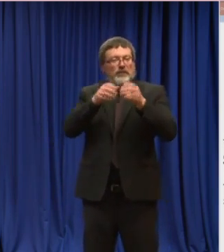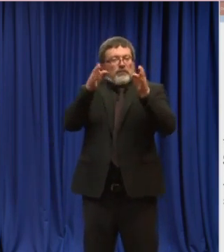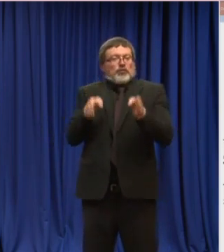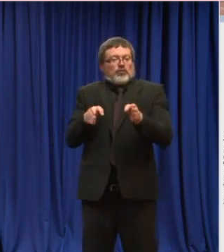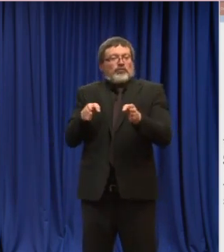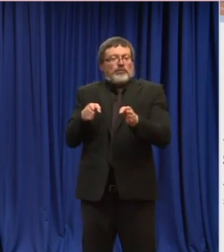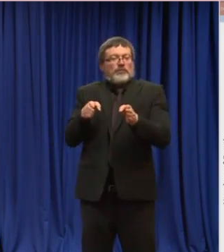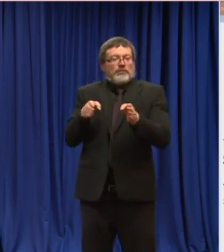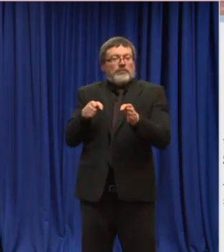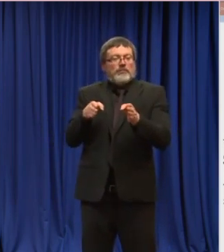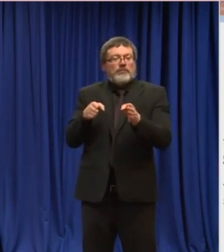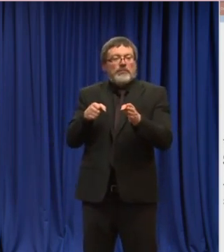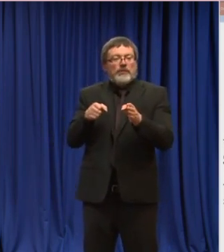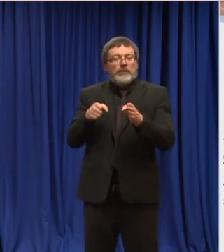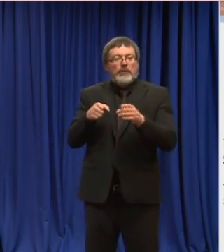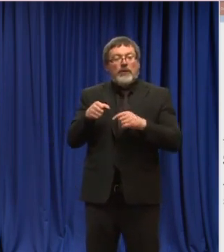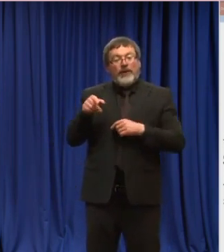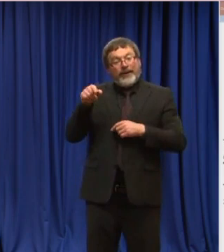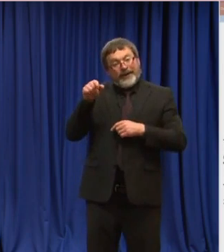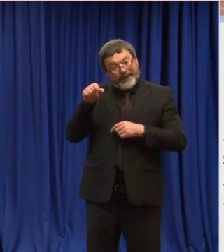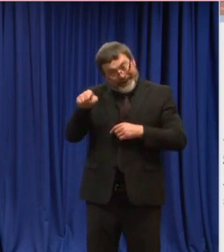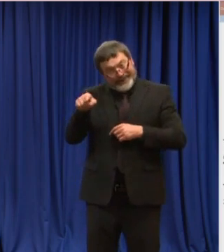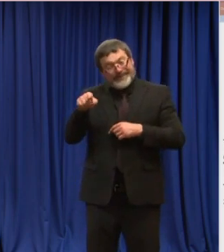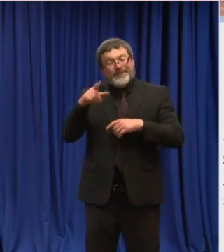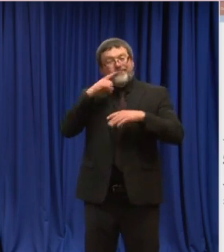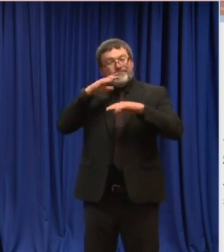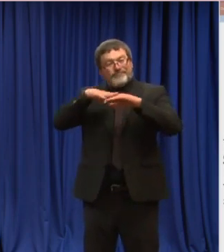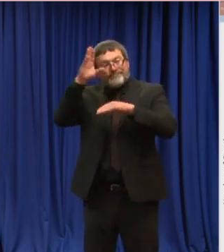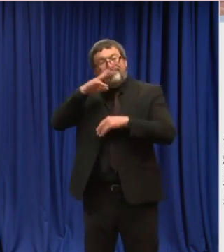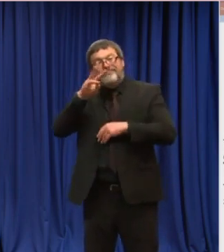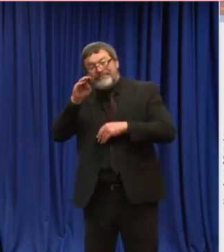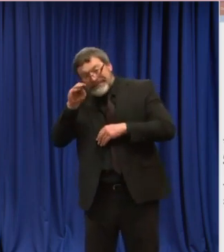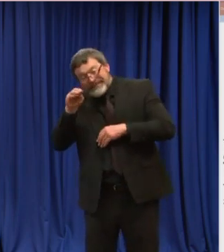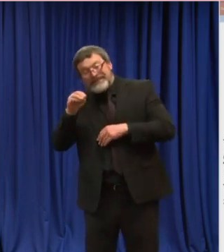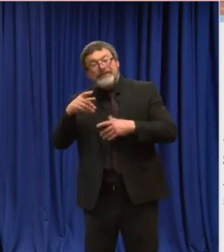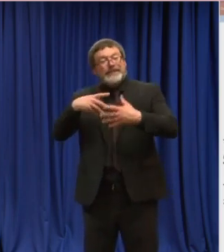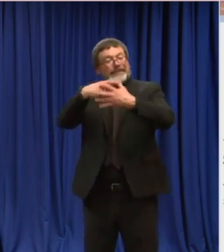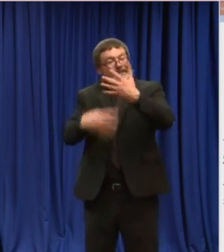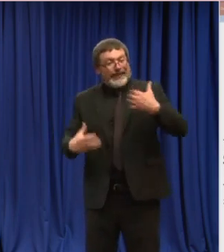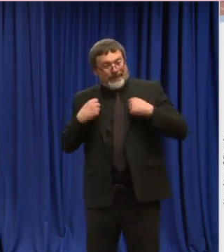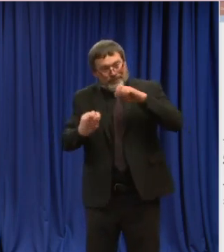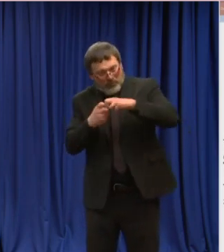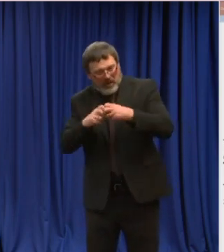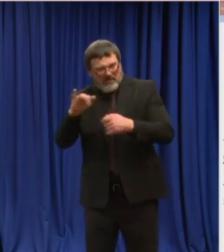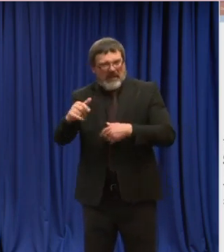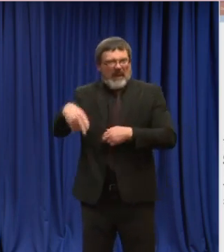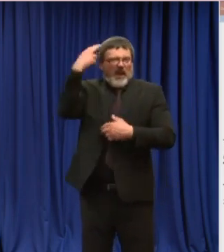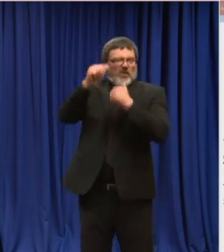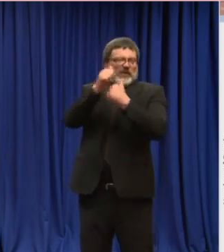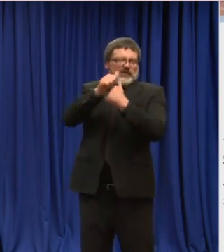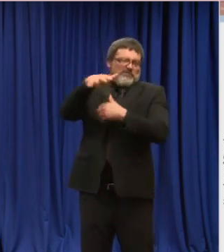IT’S PART OF THE HIGHER RISK OR MORE VULNERABLE GROUP MORE VULNERABLE TO BAD OUTCOMES FROM COVID-19 INFECTION.